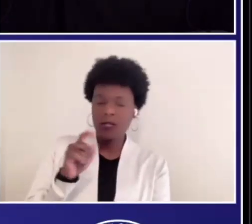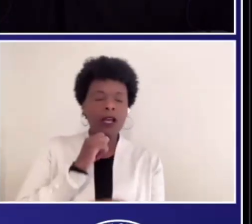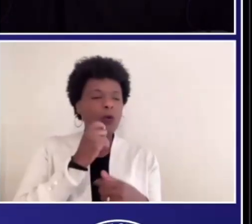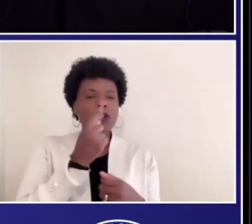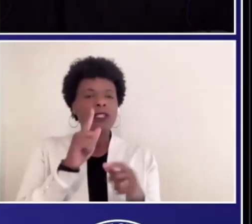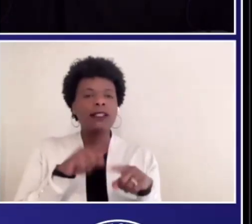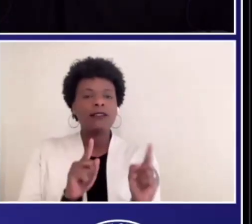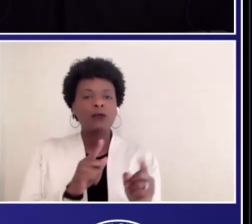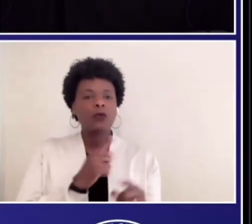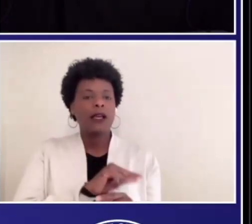between eligible program and program.